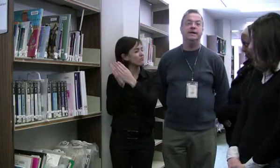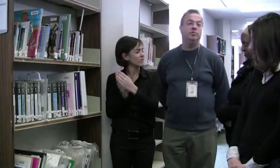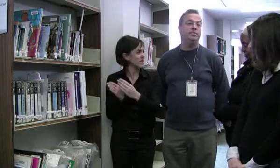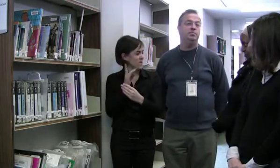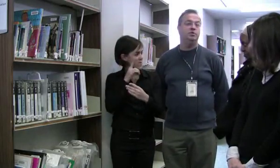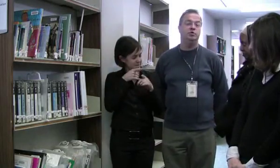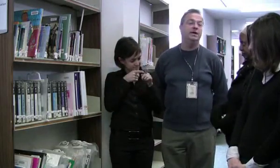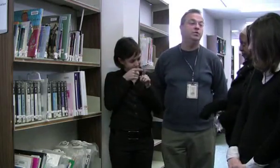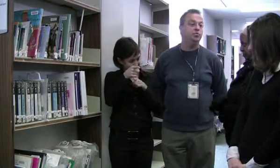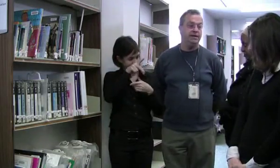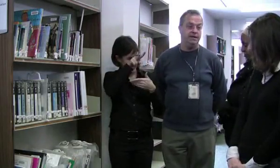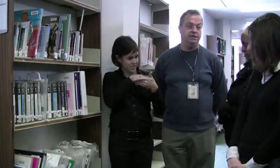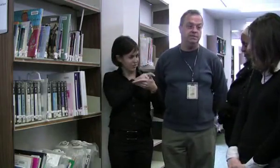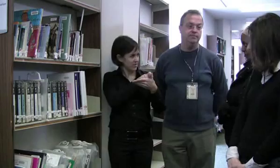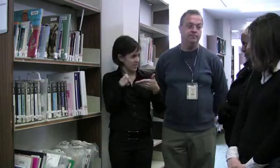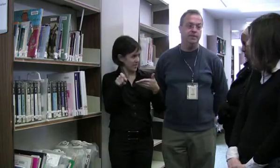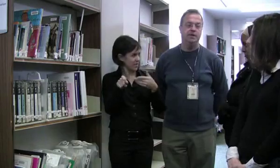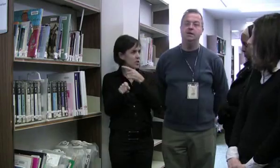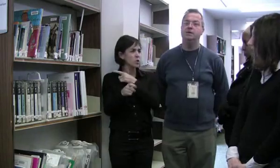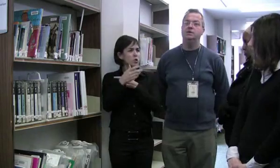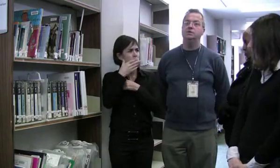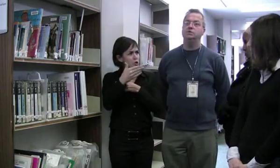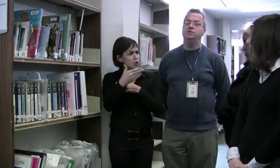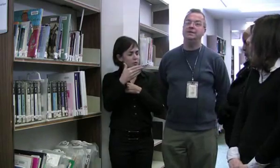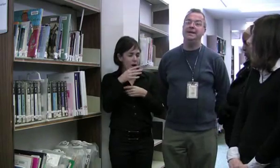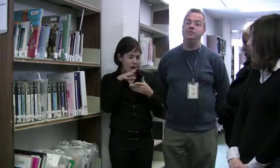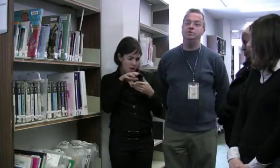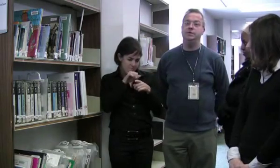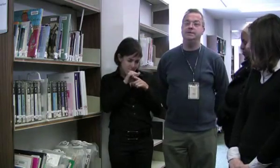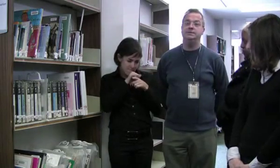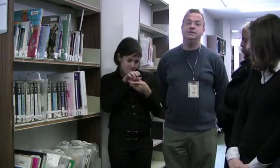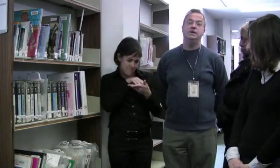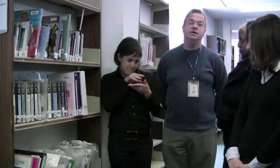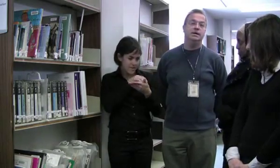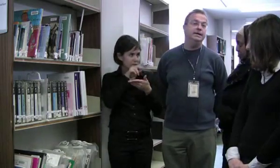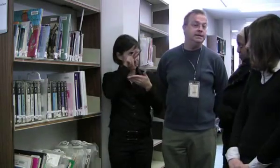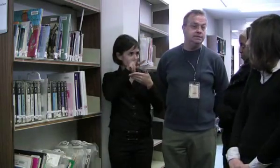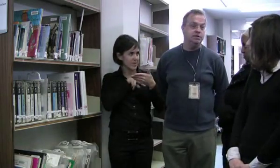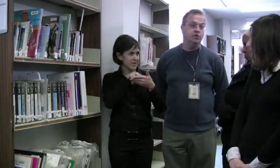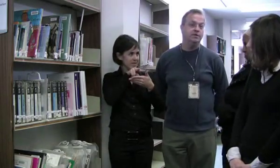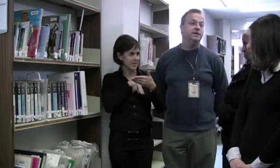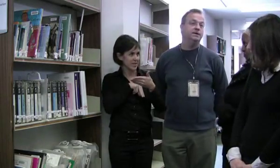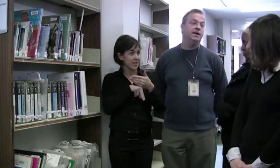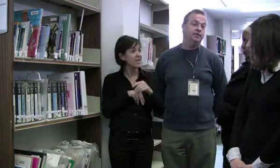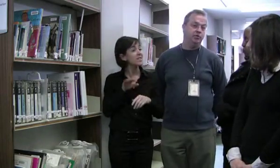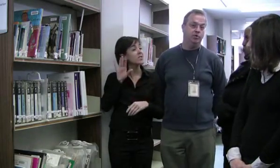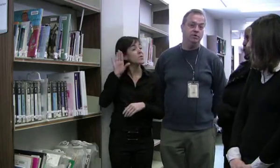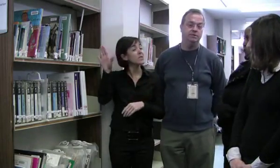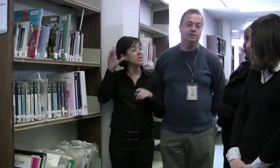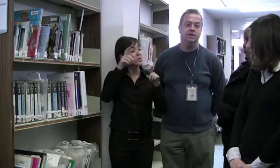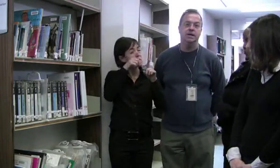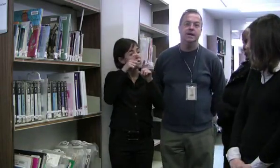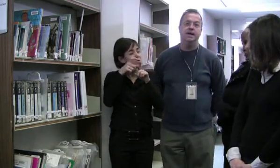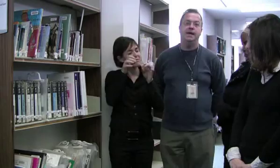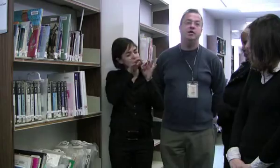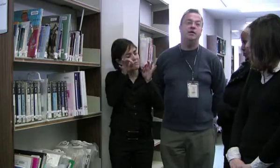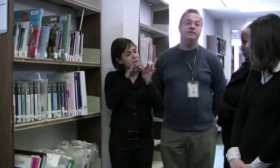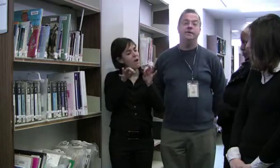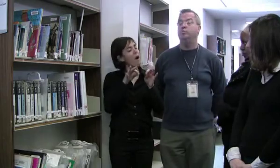These are books that help people read better. They are good to practise with because